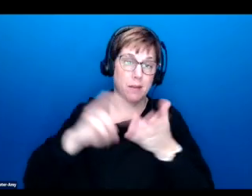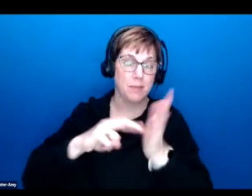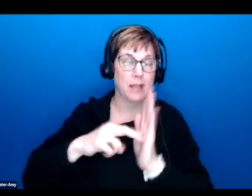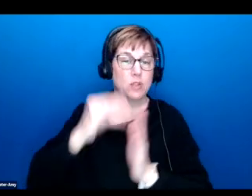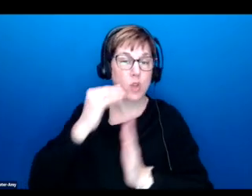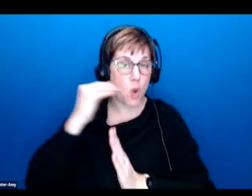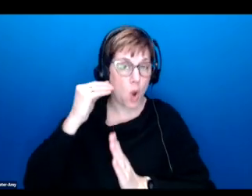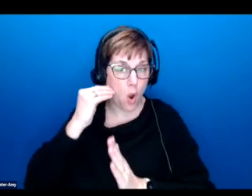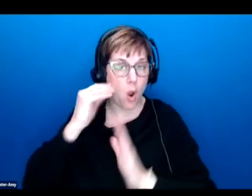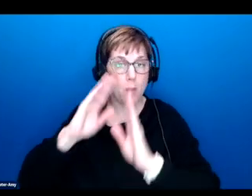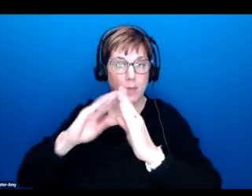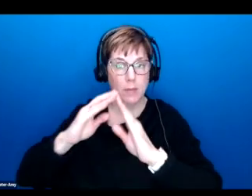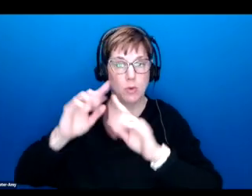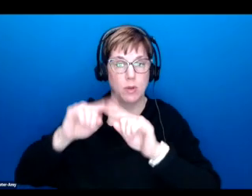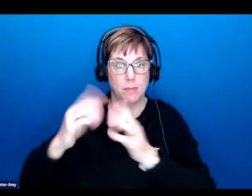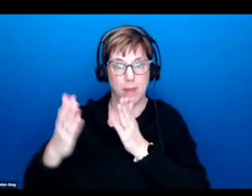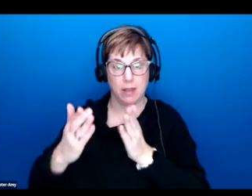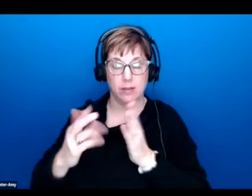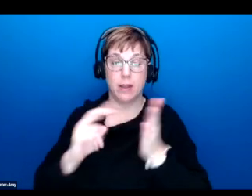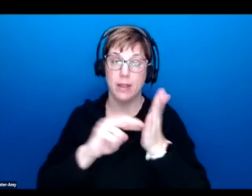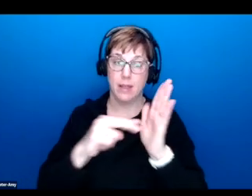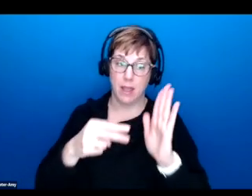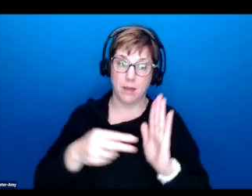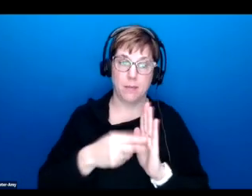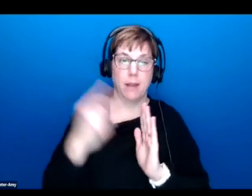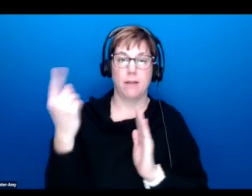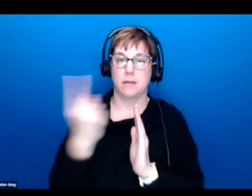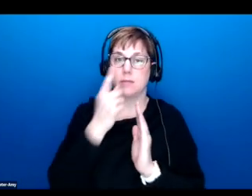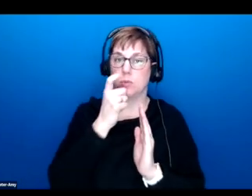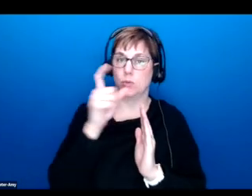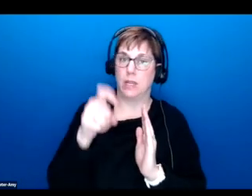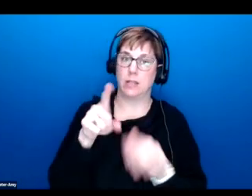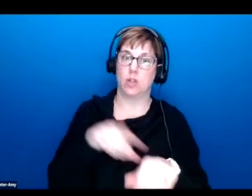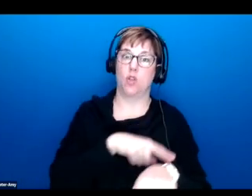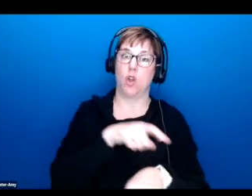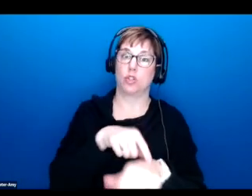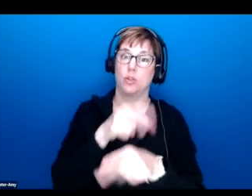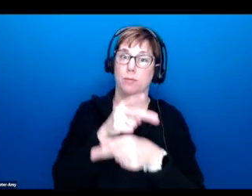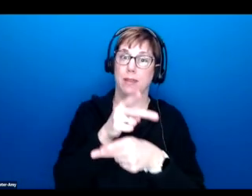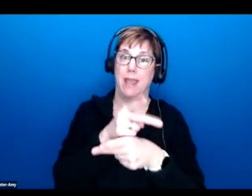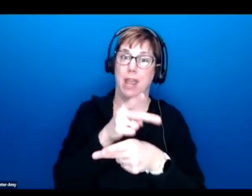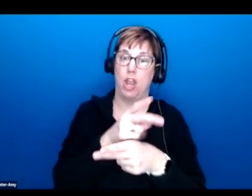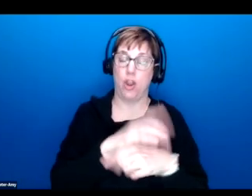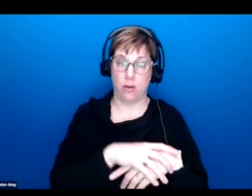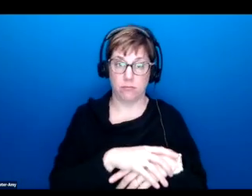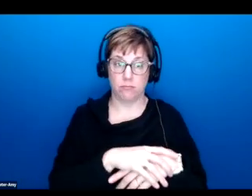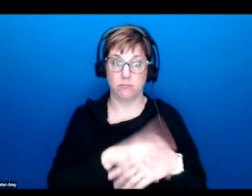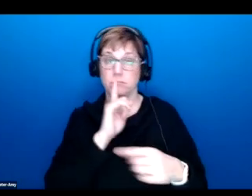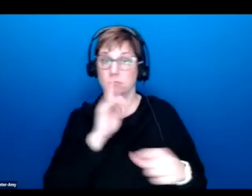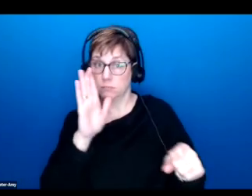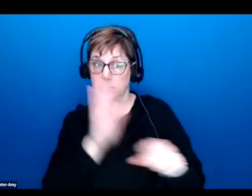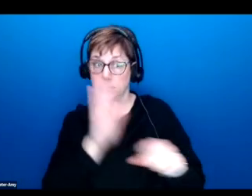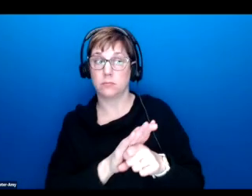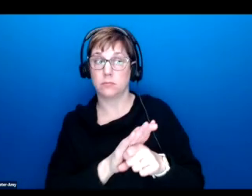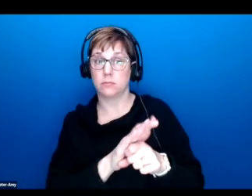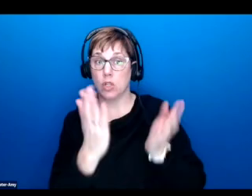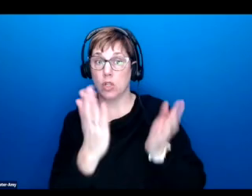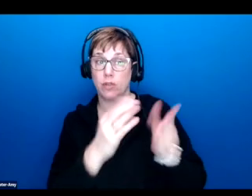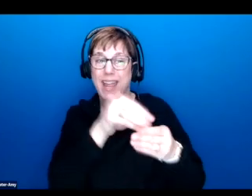So what this means is that someone who needs long term care is only guaranteed services in an institution,